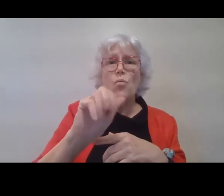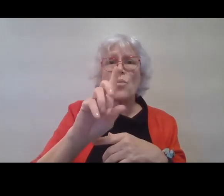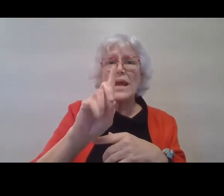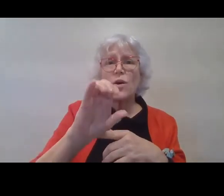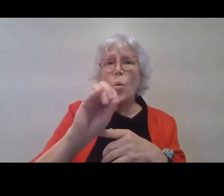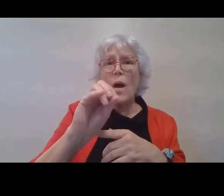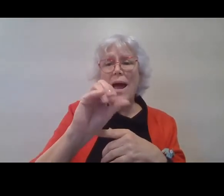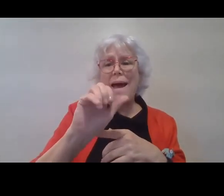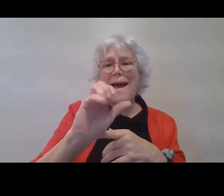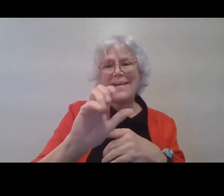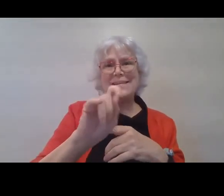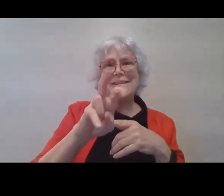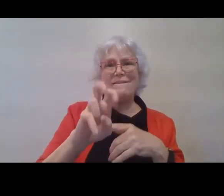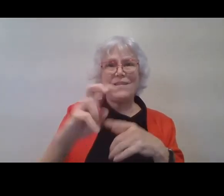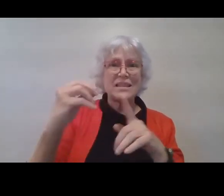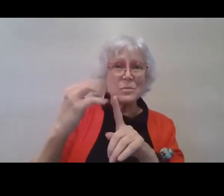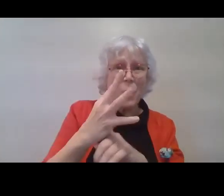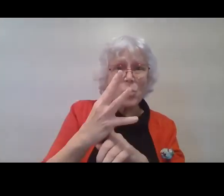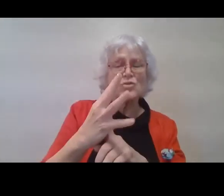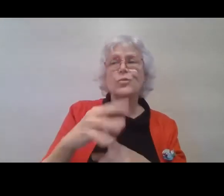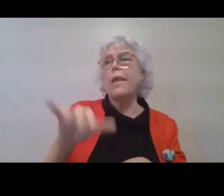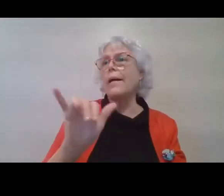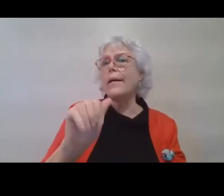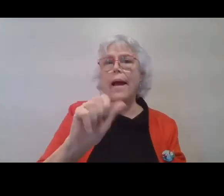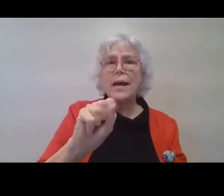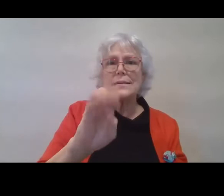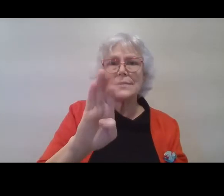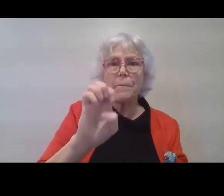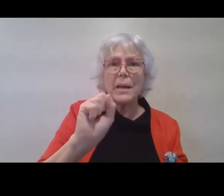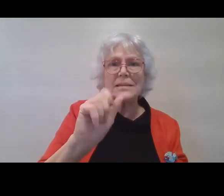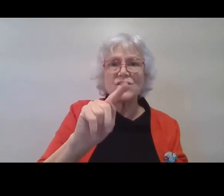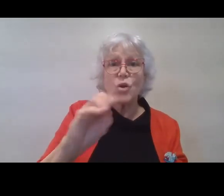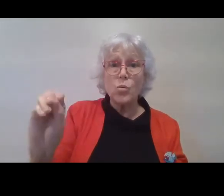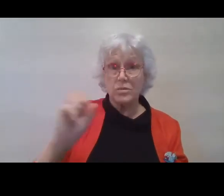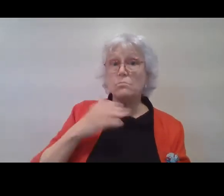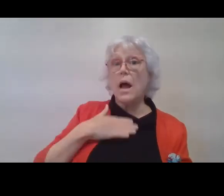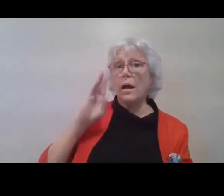the exposure to asbestos while in the Navy that led to my uncle's death from lung cancer.